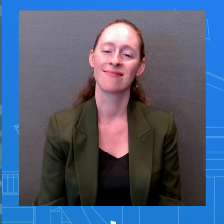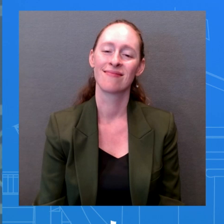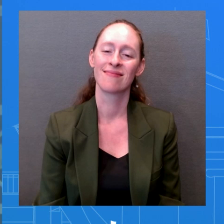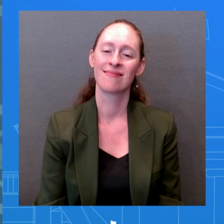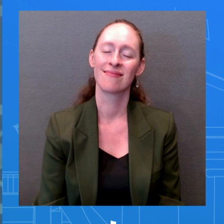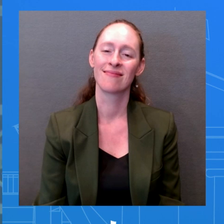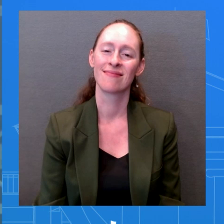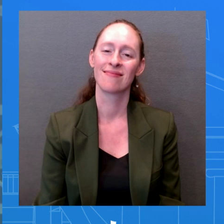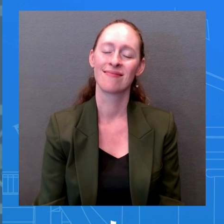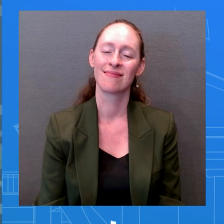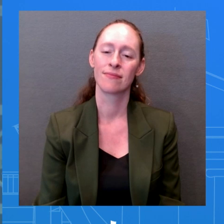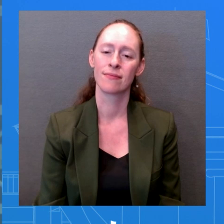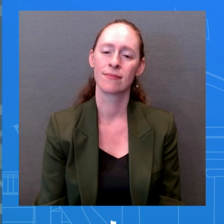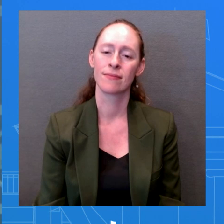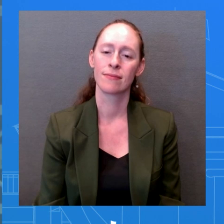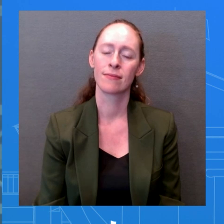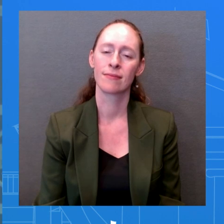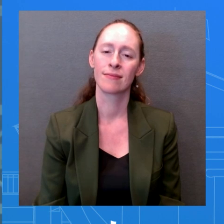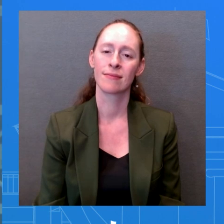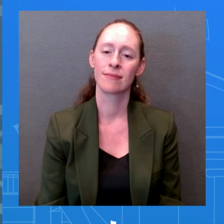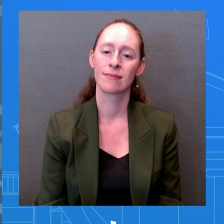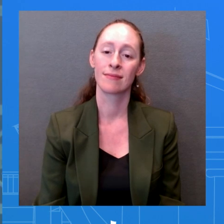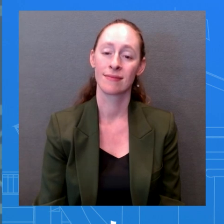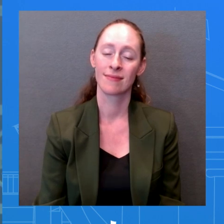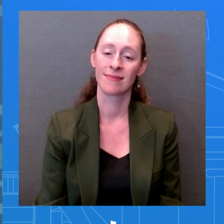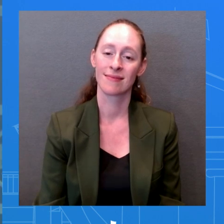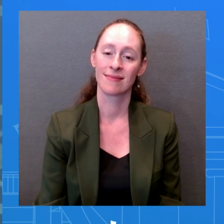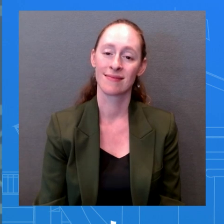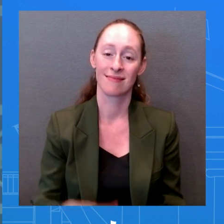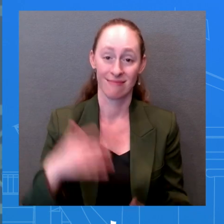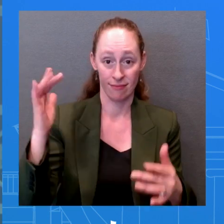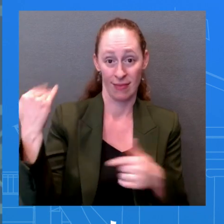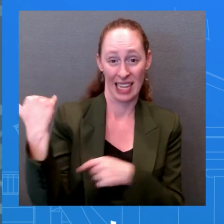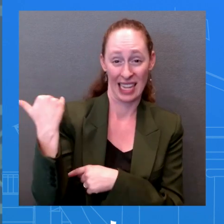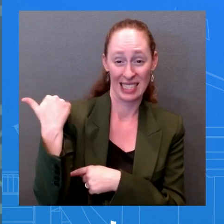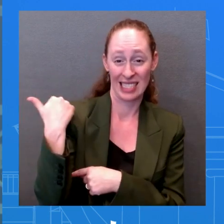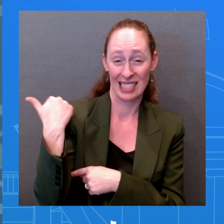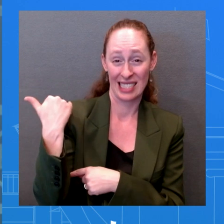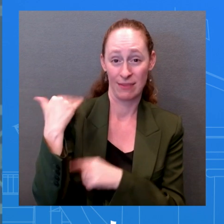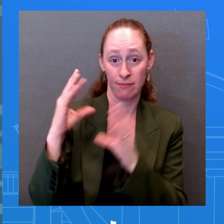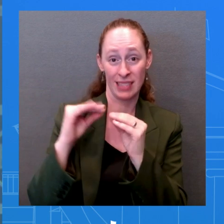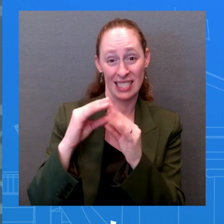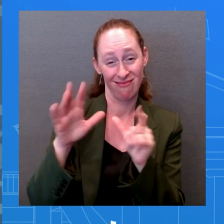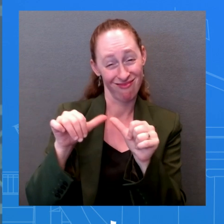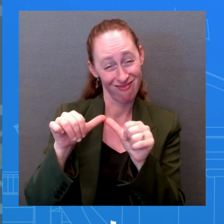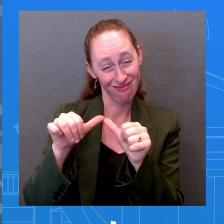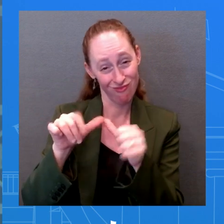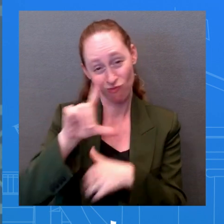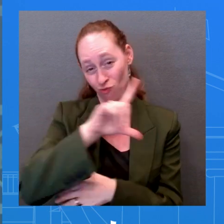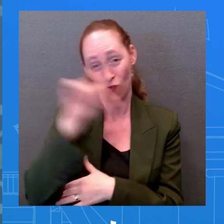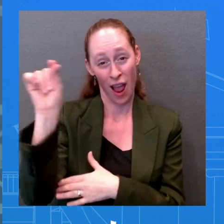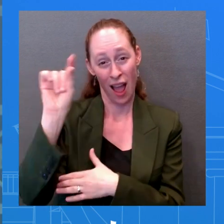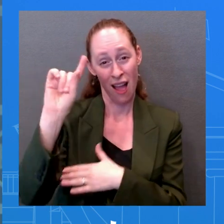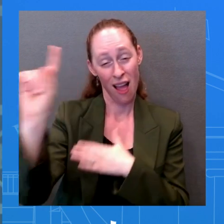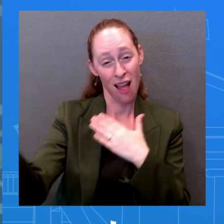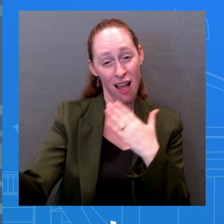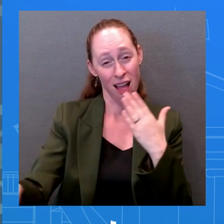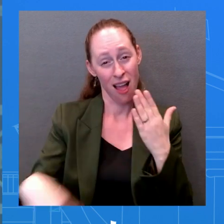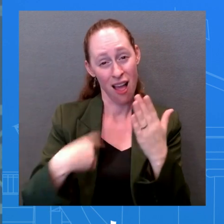of almost 20 hours that started yesterday, but hundreds of calls from the Biden administration to the various parties,